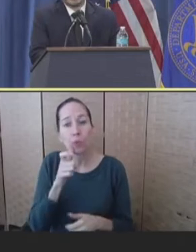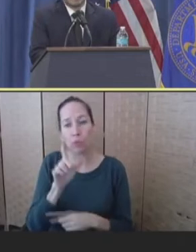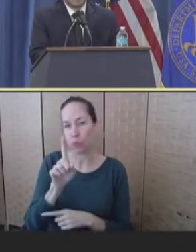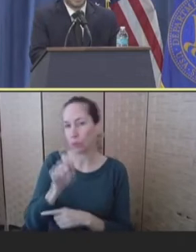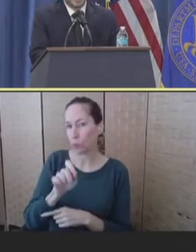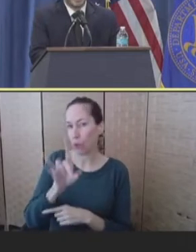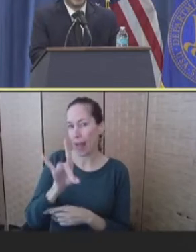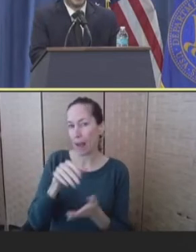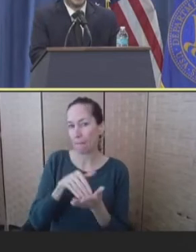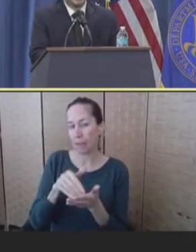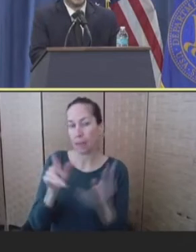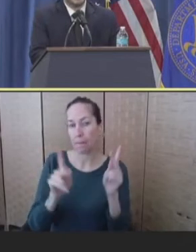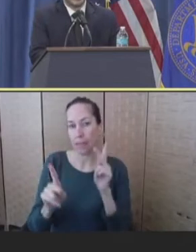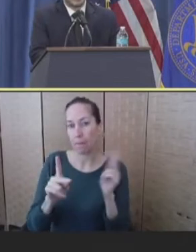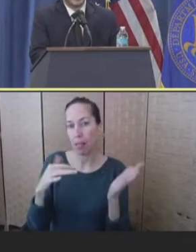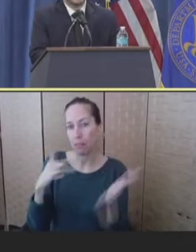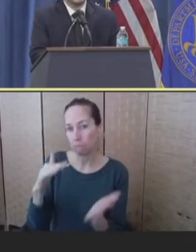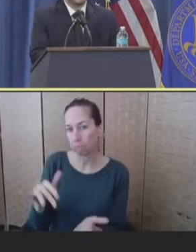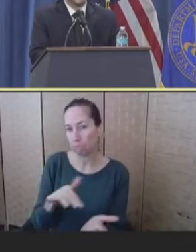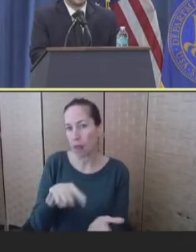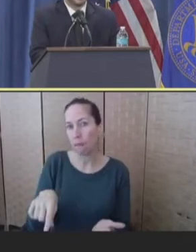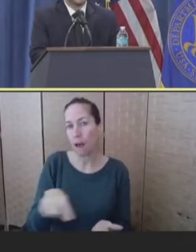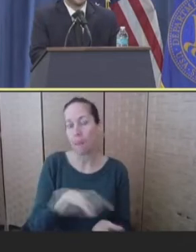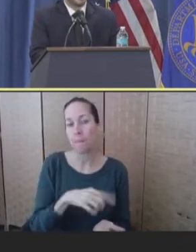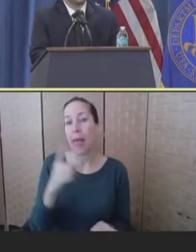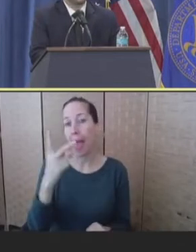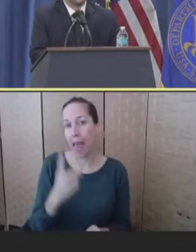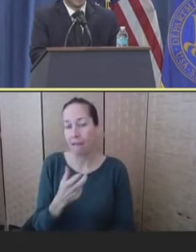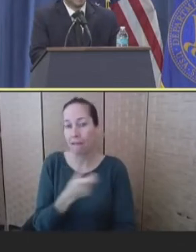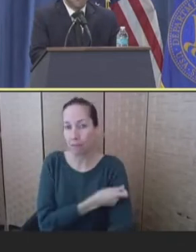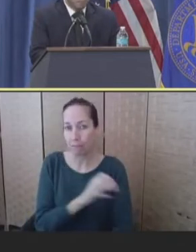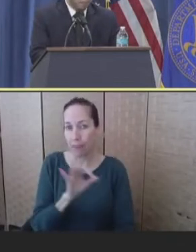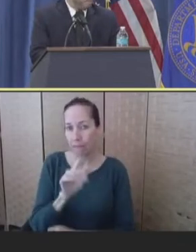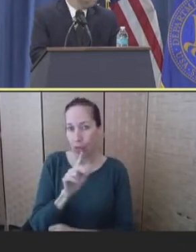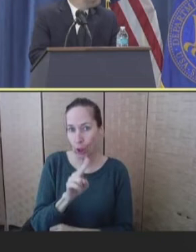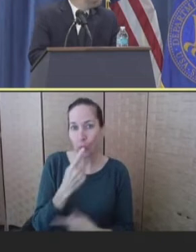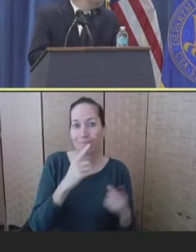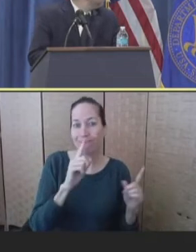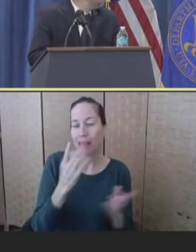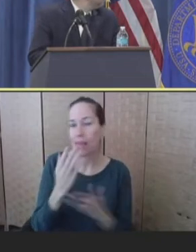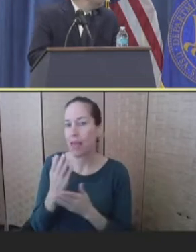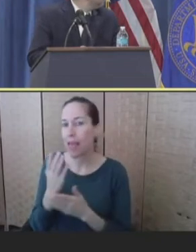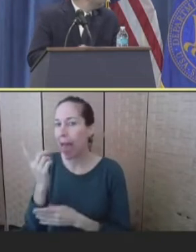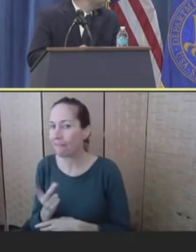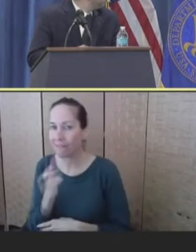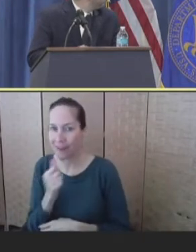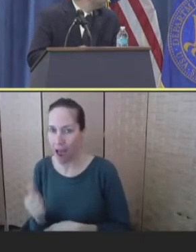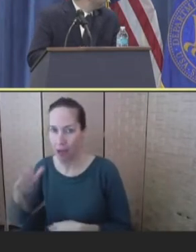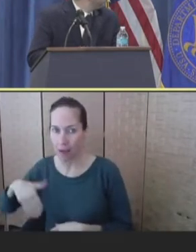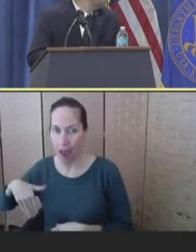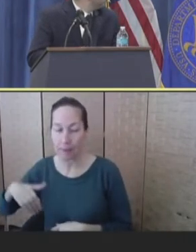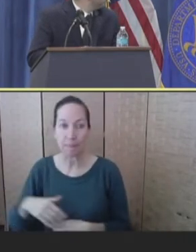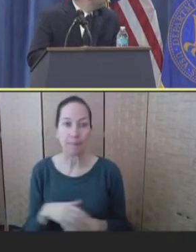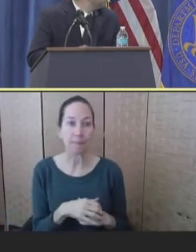Half of which had the influenza vaccination and half who do not.